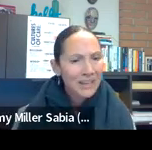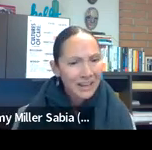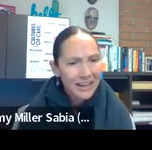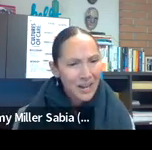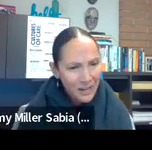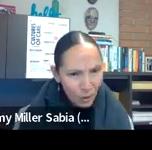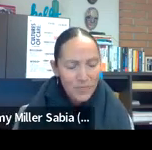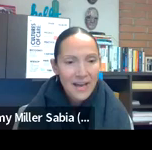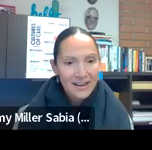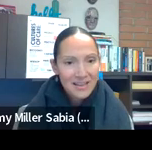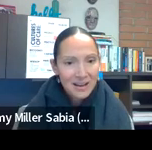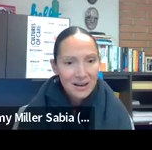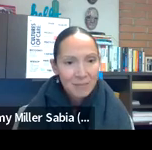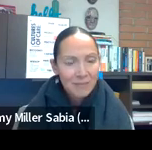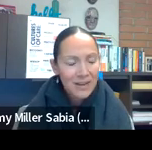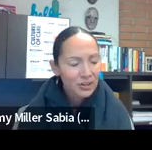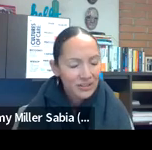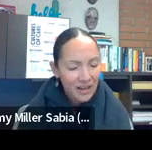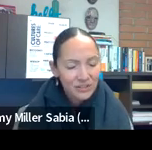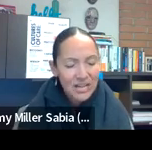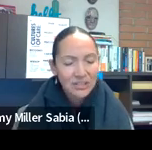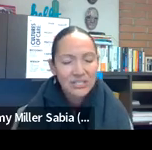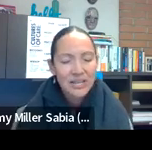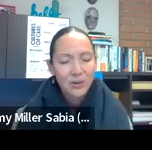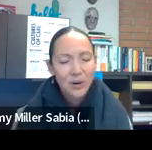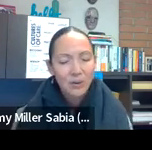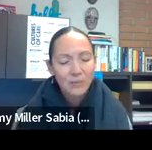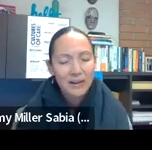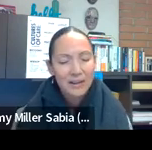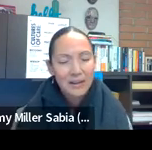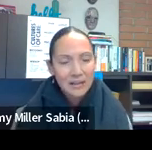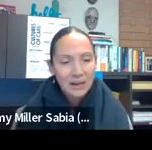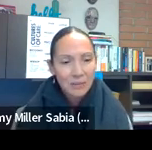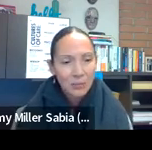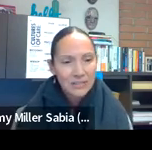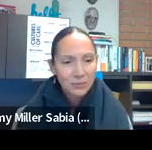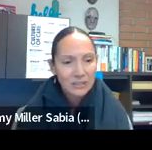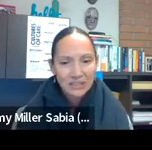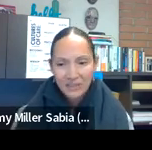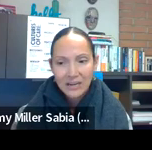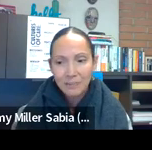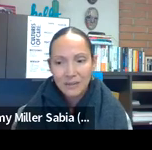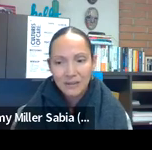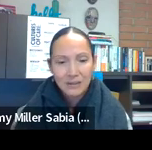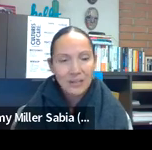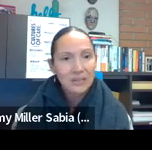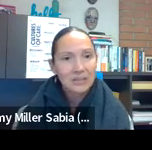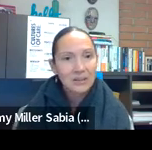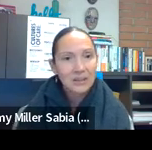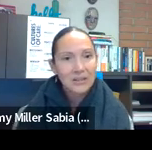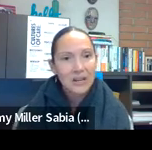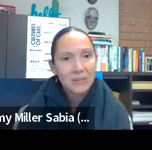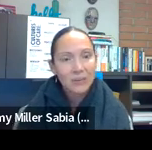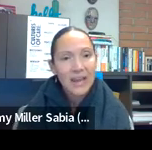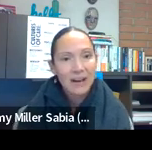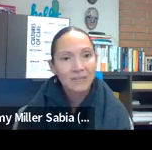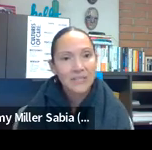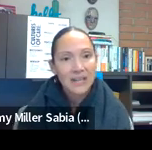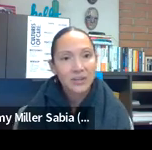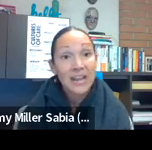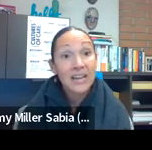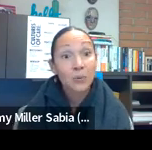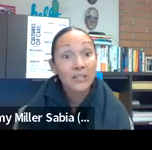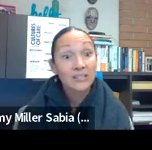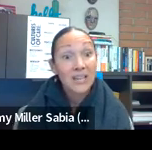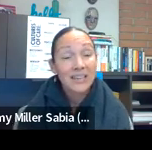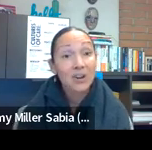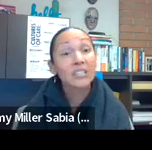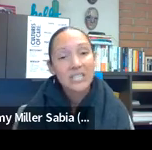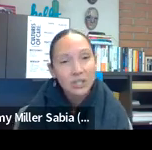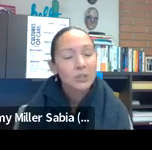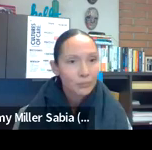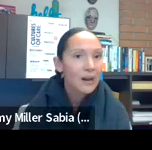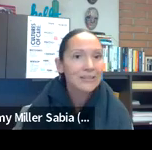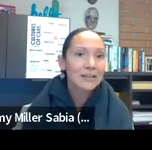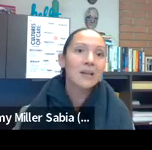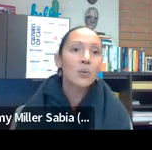So I hope that I heard a lot of challenges. I hope I hope, that I was able to lift that up in a in in the time that we have together, and I wanna stay that I'll continue to process.